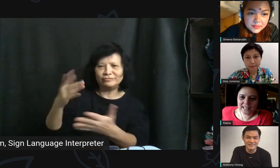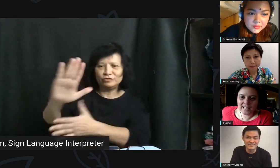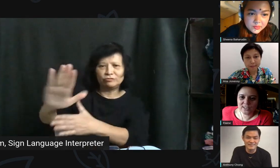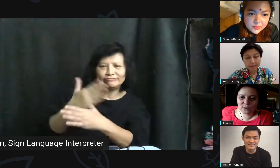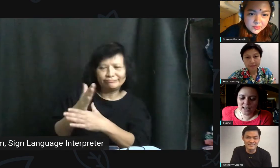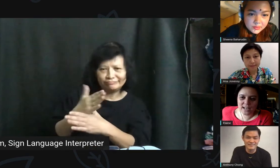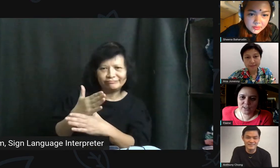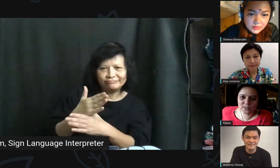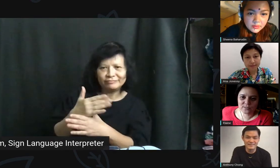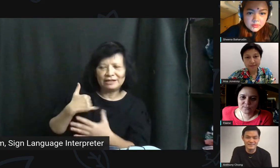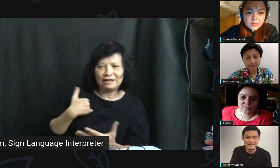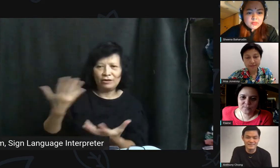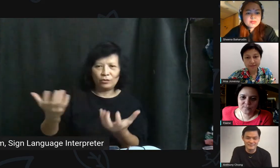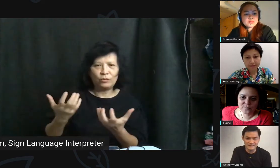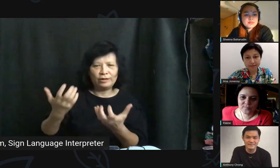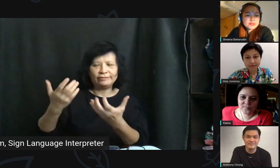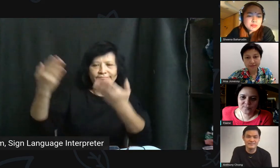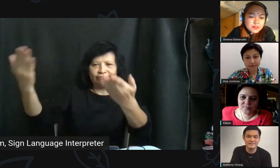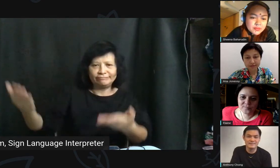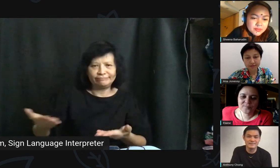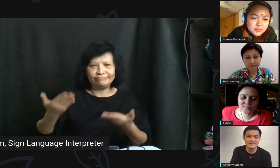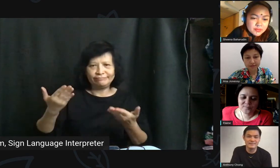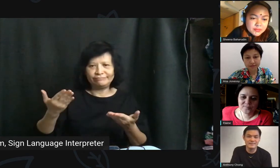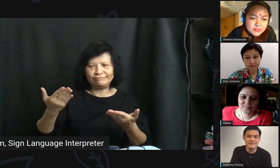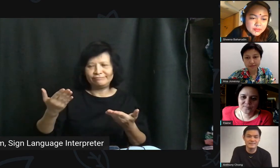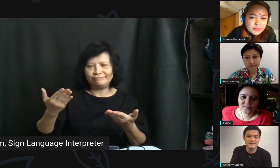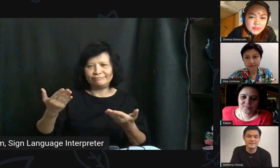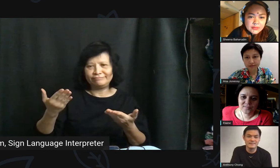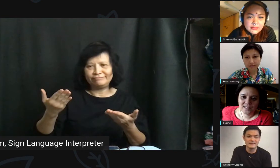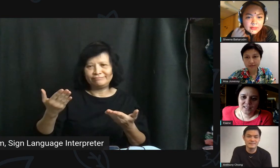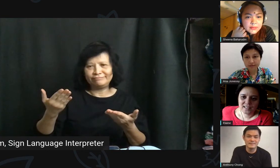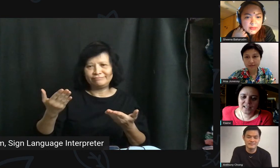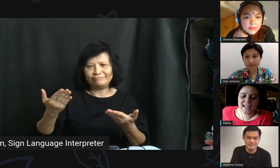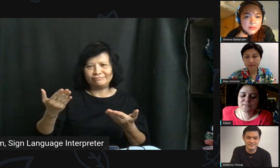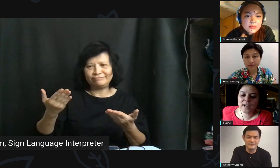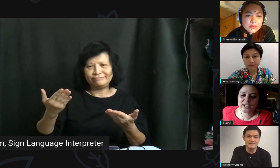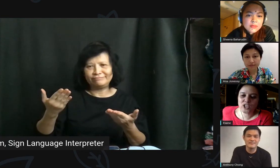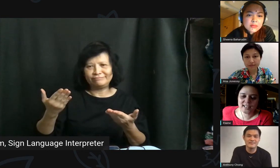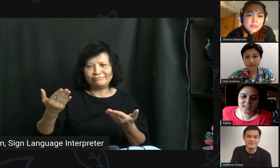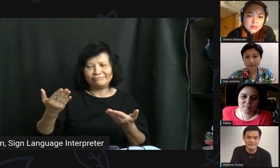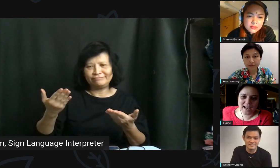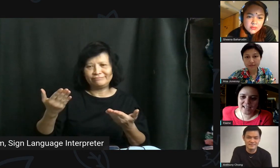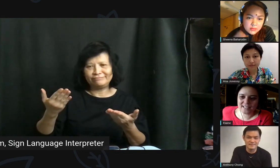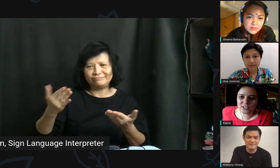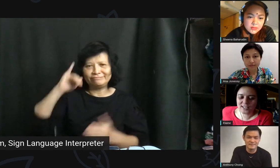I’d like to now invite Jessica back.